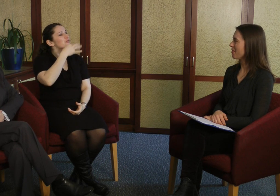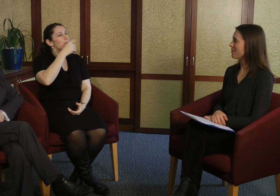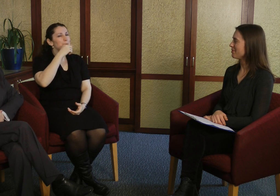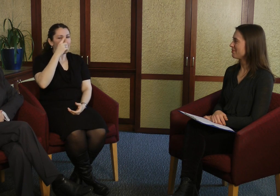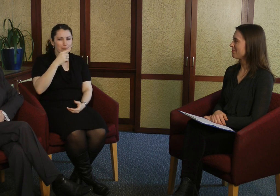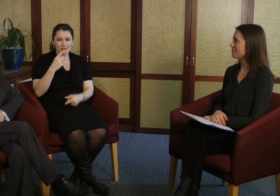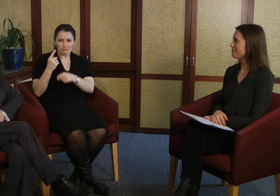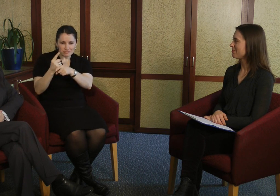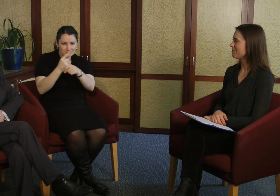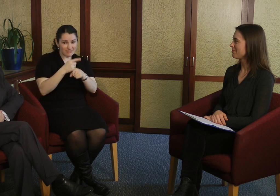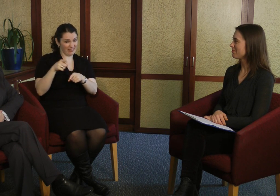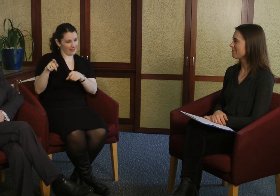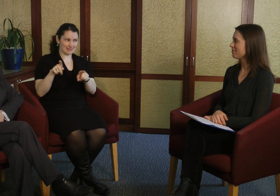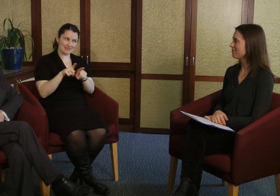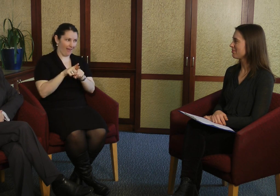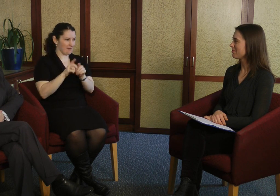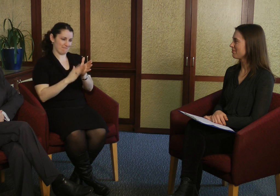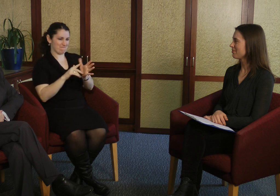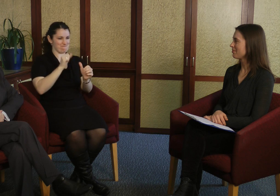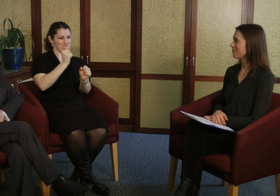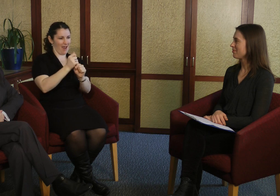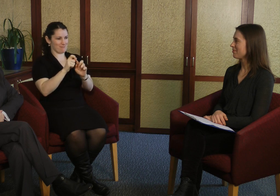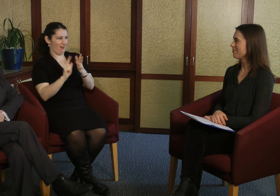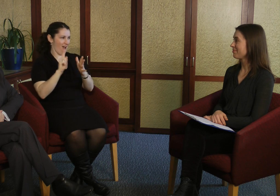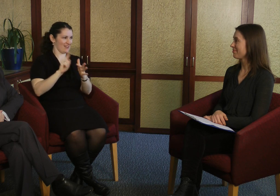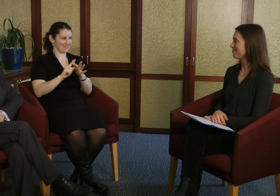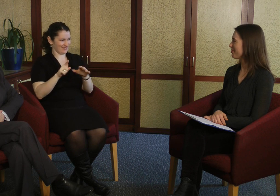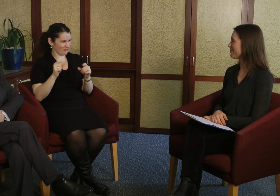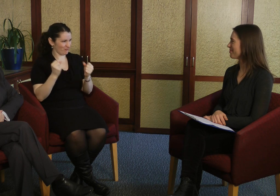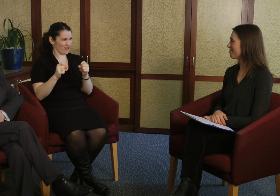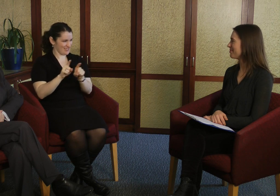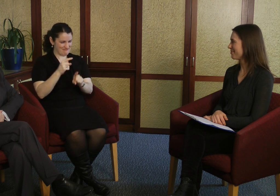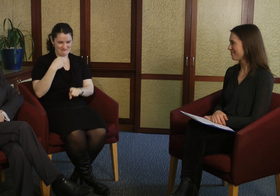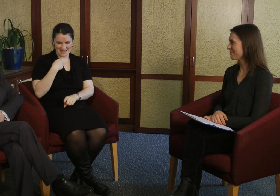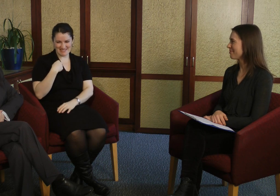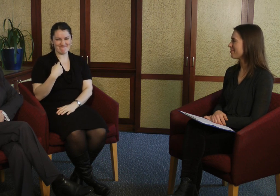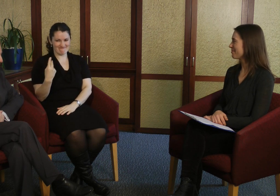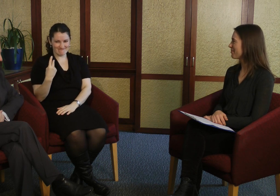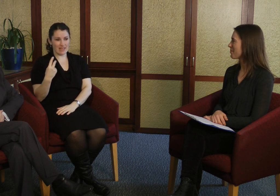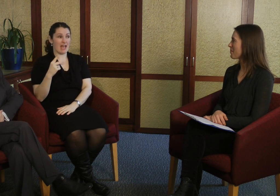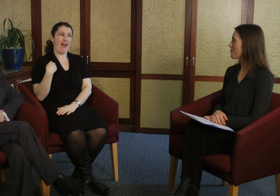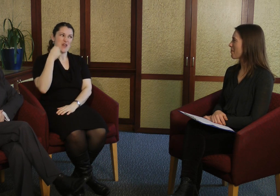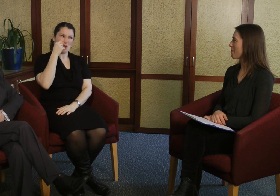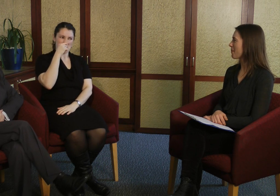to who also are Magpie supporters but generally we are not well liked but I do enjoy the football.